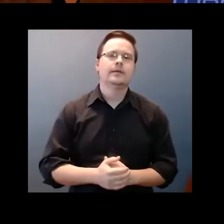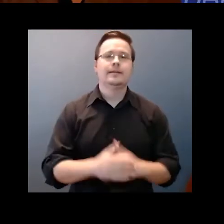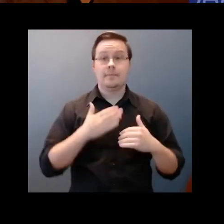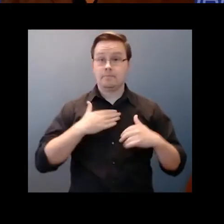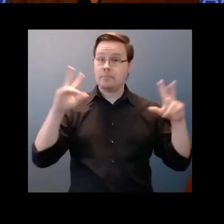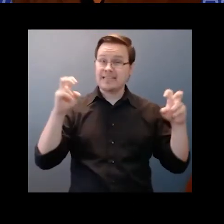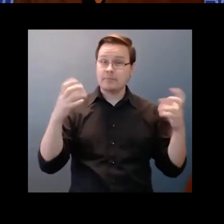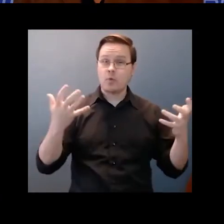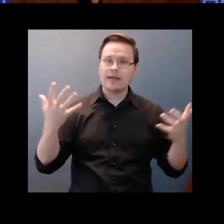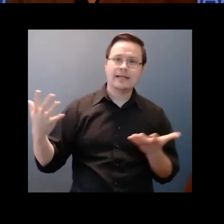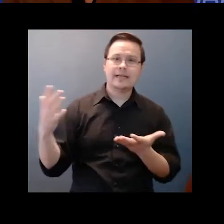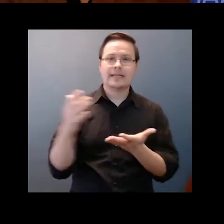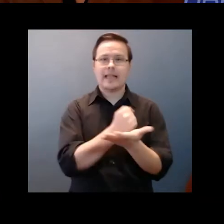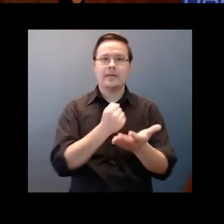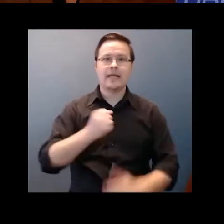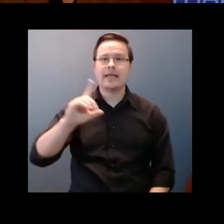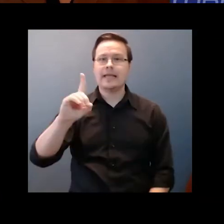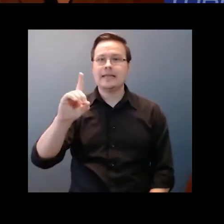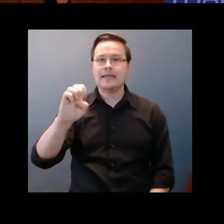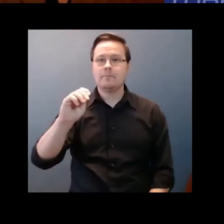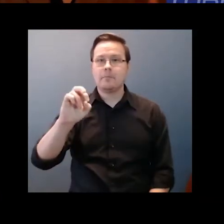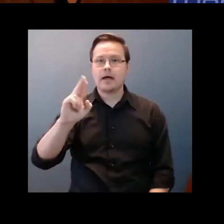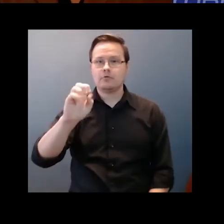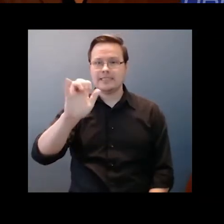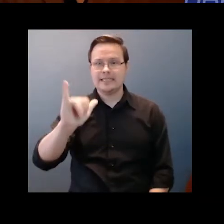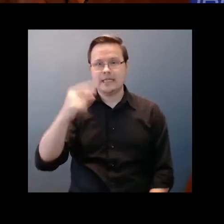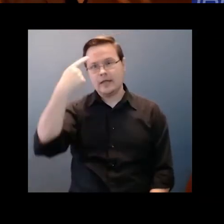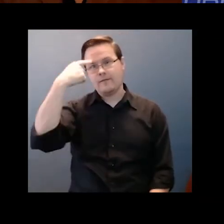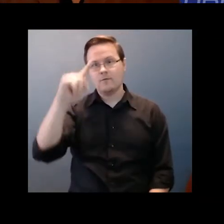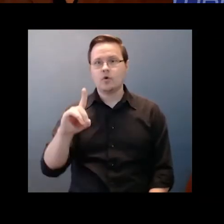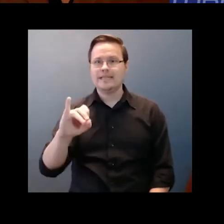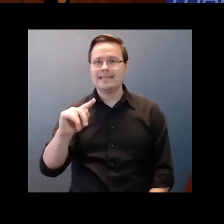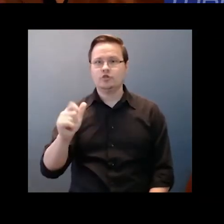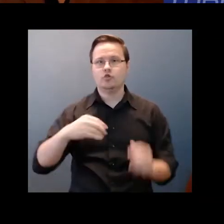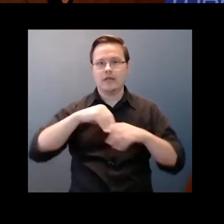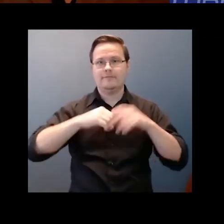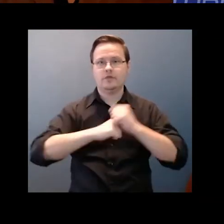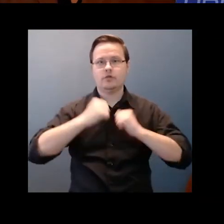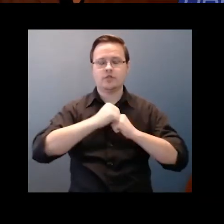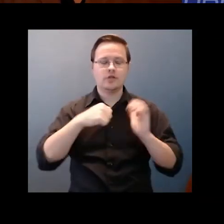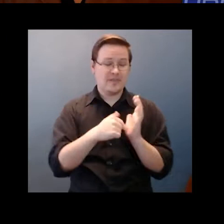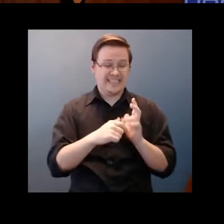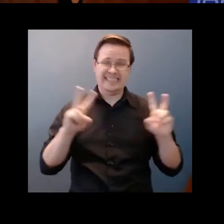democracy for digital infrastructures. And this topic is bigger than anyone talk or one person can ever address.